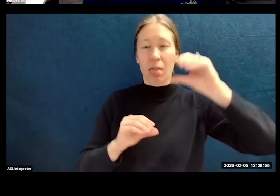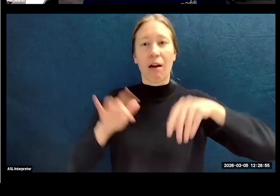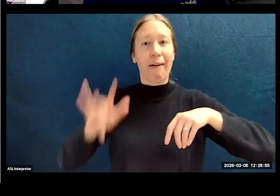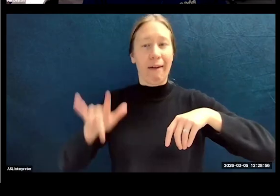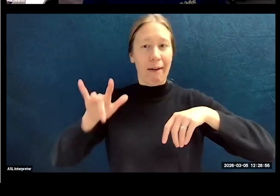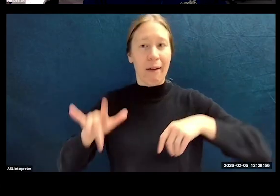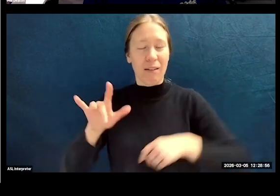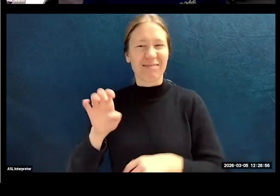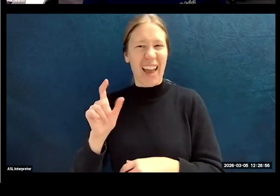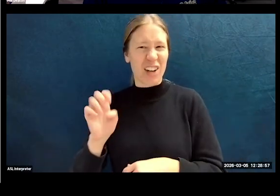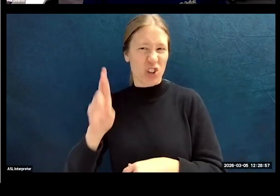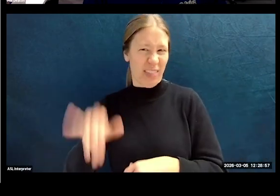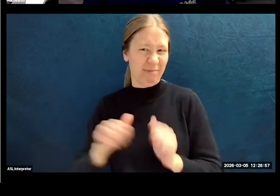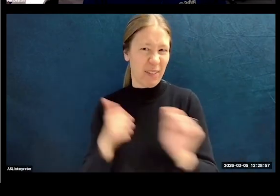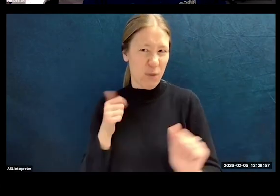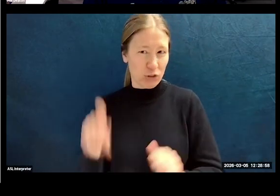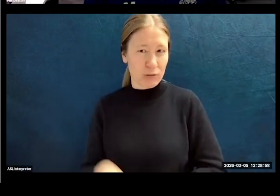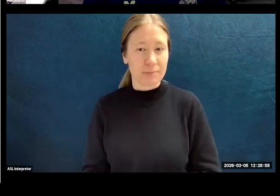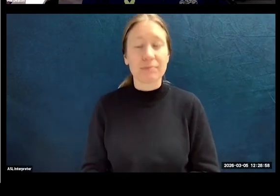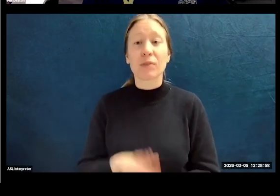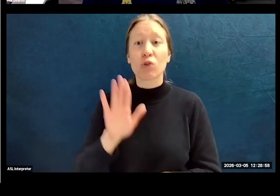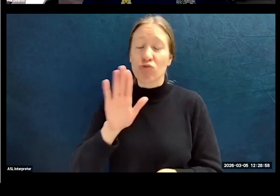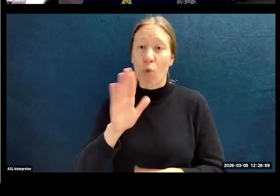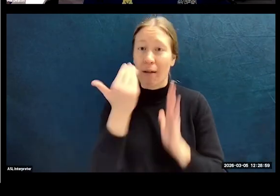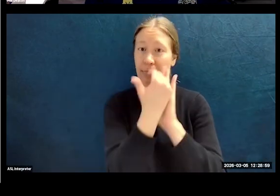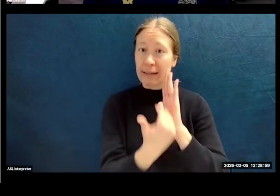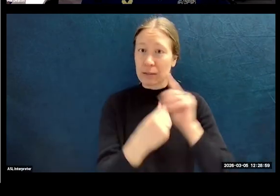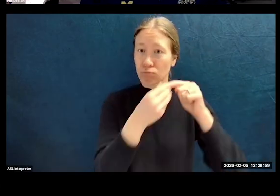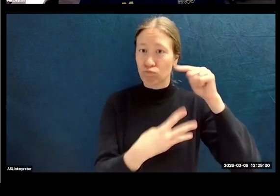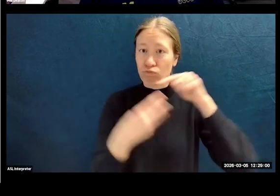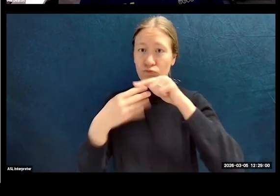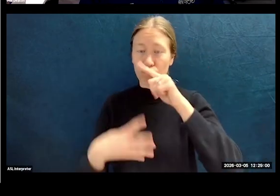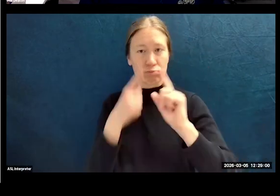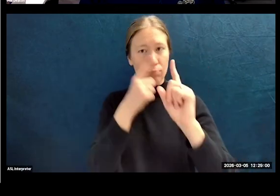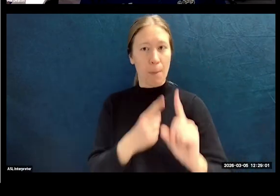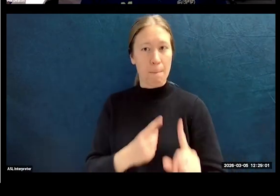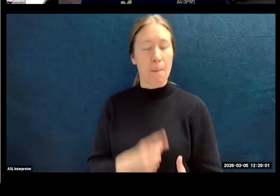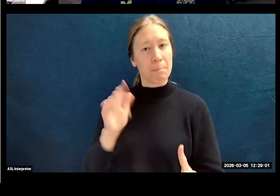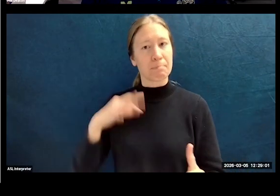Keeping your list concise in general is going to be helpful. Also, we recommend ensuring that your hyperlinks